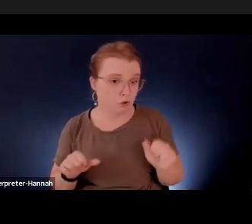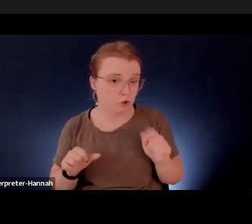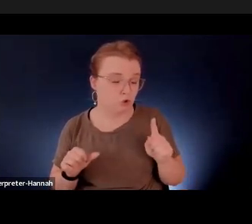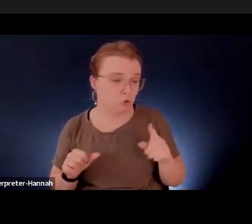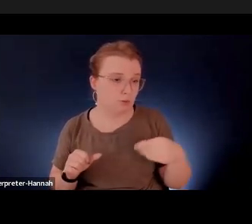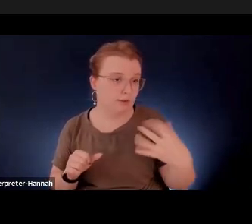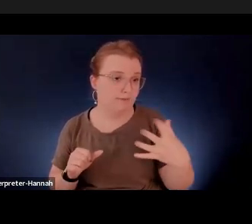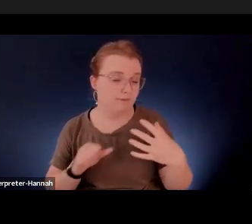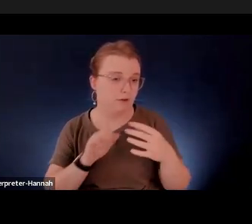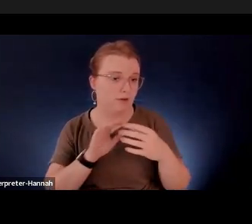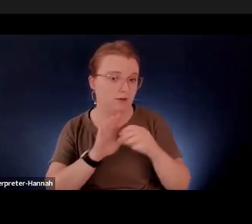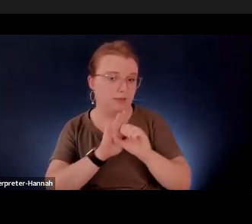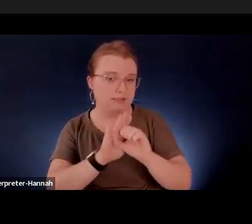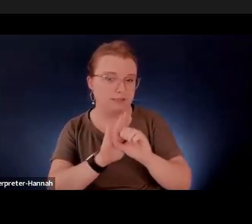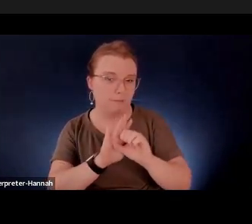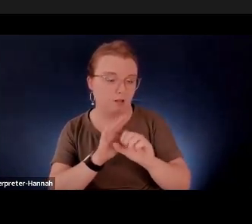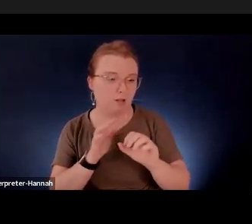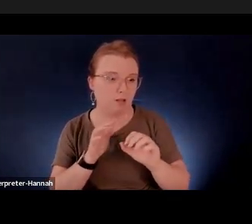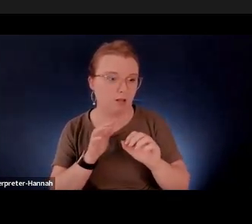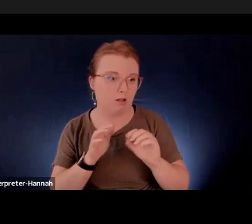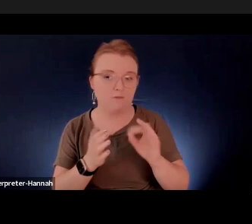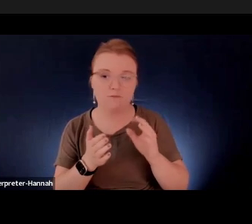or a couple examples of arts integration